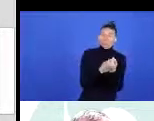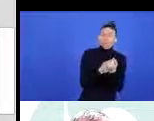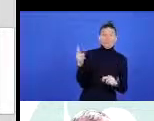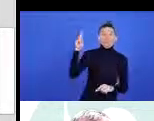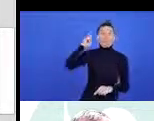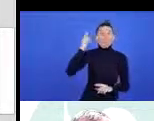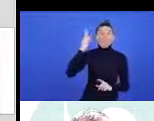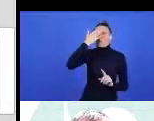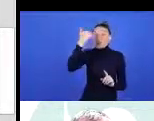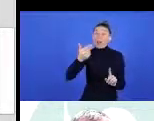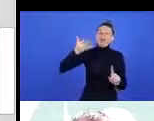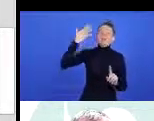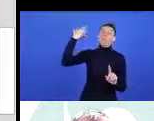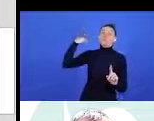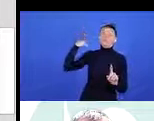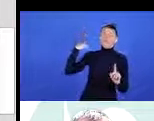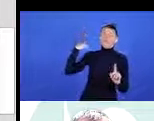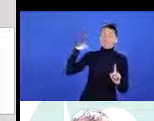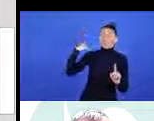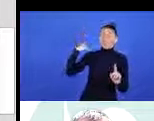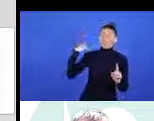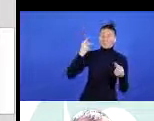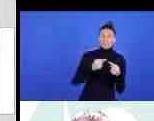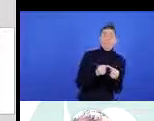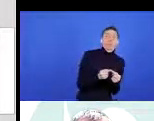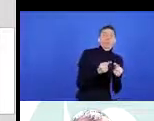the voice of hard-of-hearing people in support of cochlear implants,